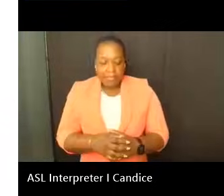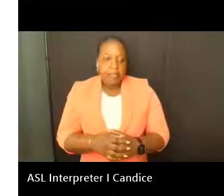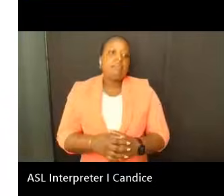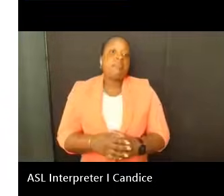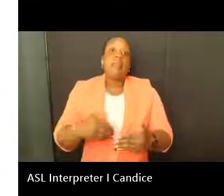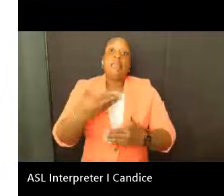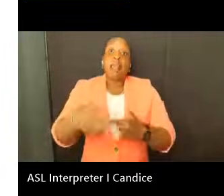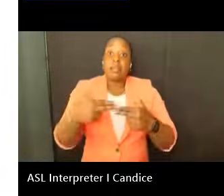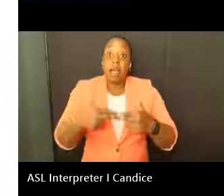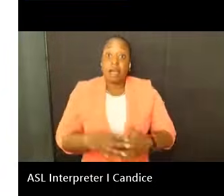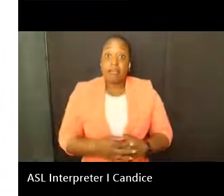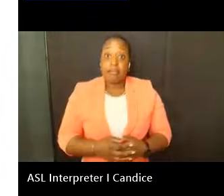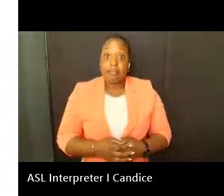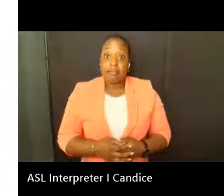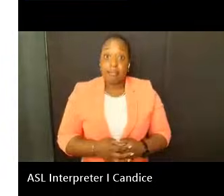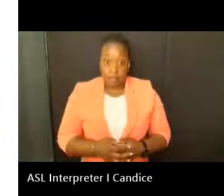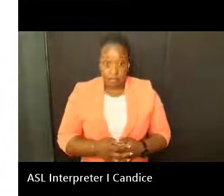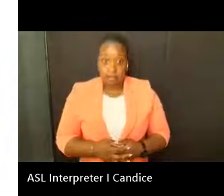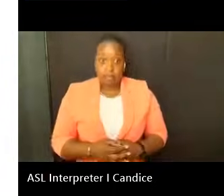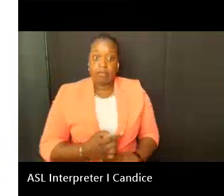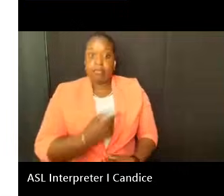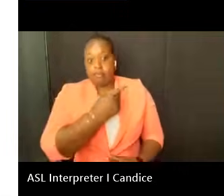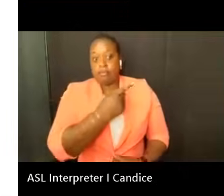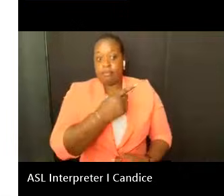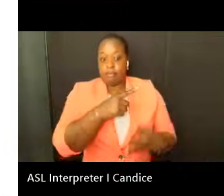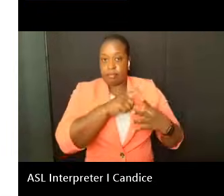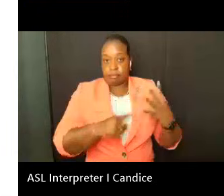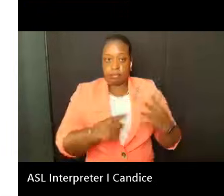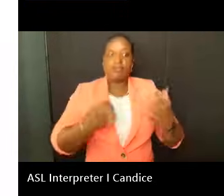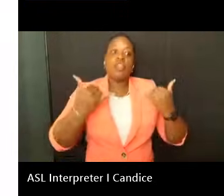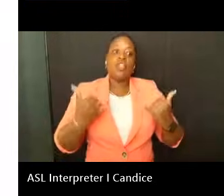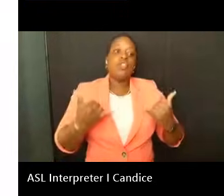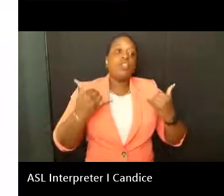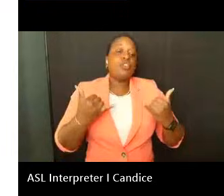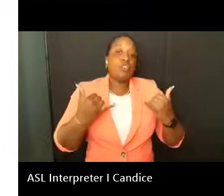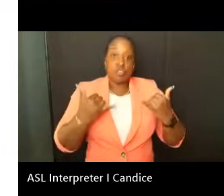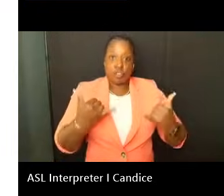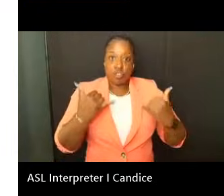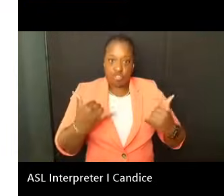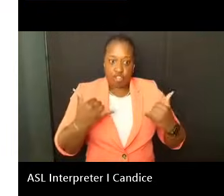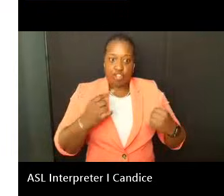So, here are the current federal indications for gene therapy for sickle cell disease. Again,